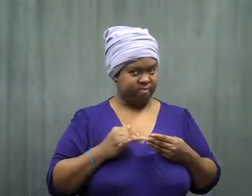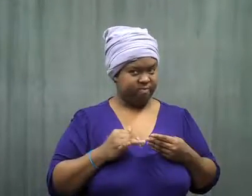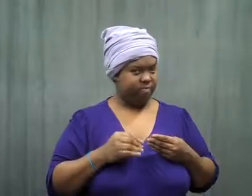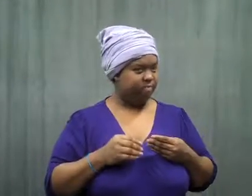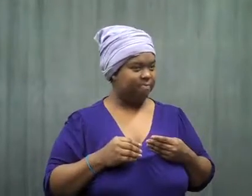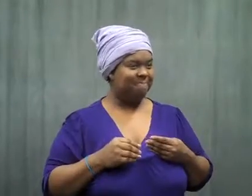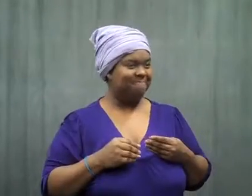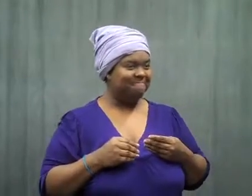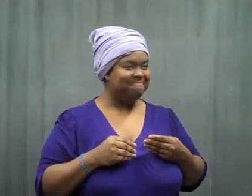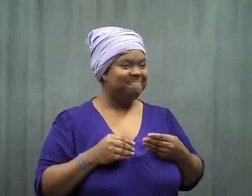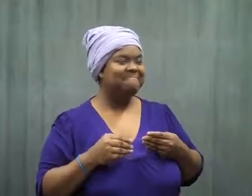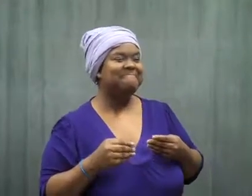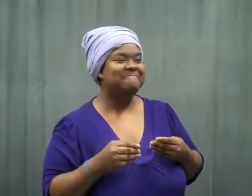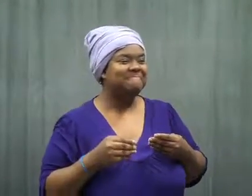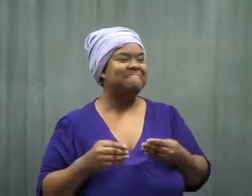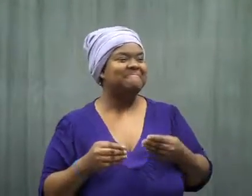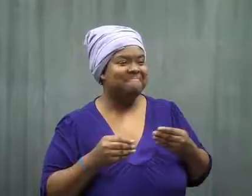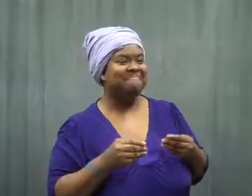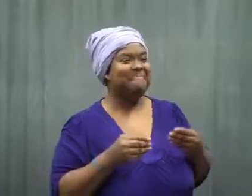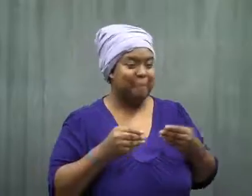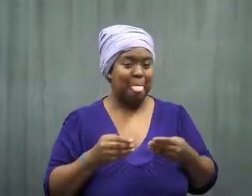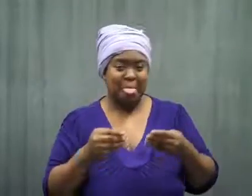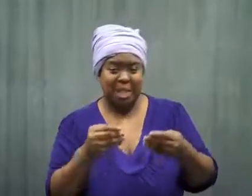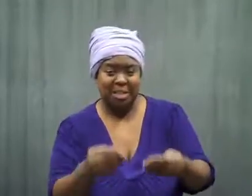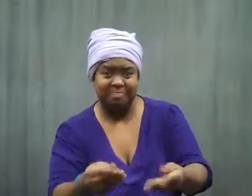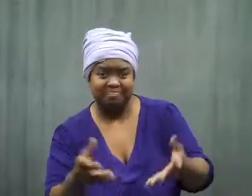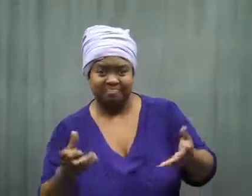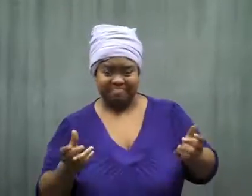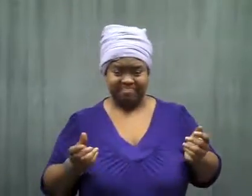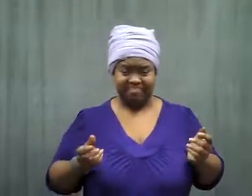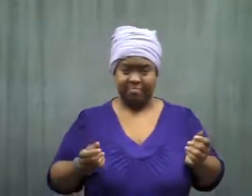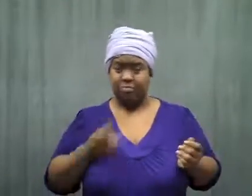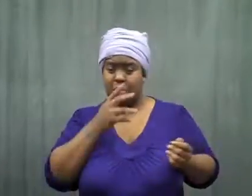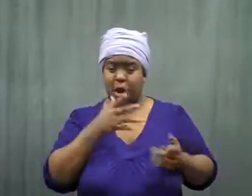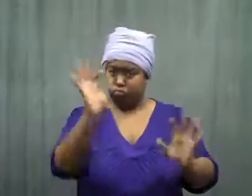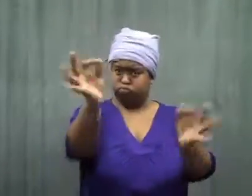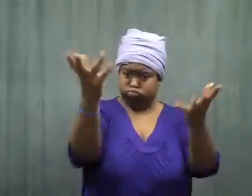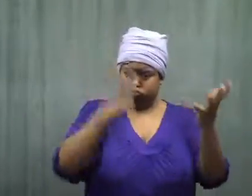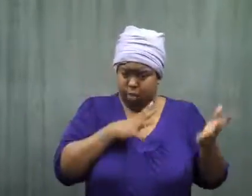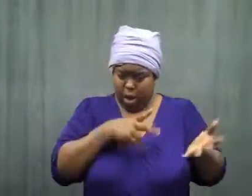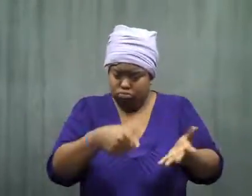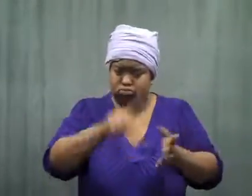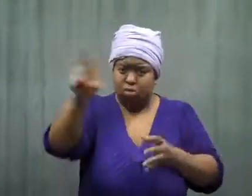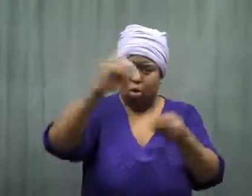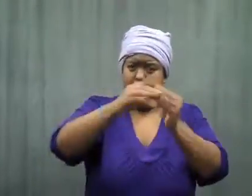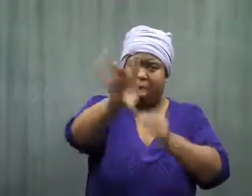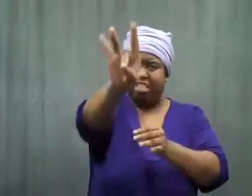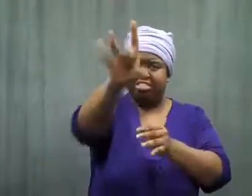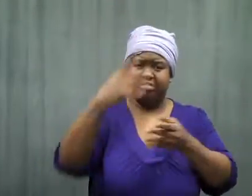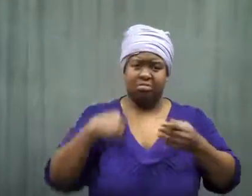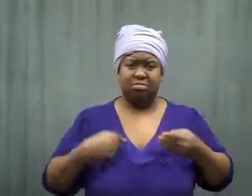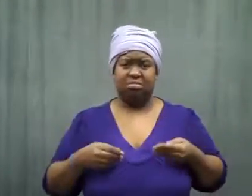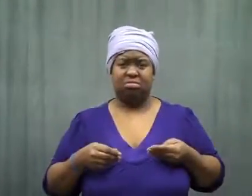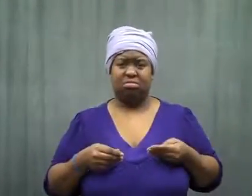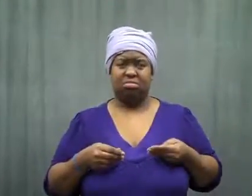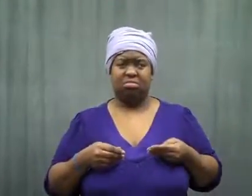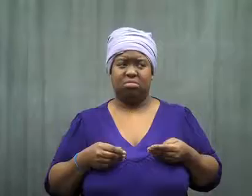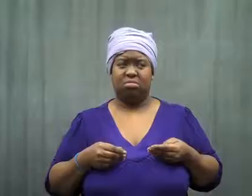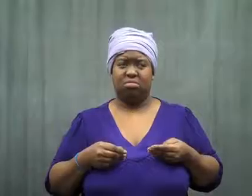I walked over and laid down my paper. She said, "You're all set, go to number 8."